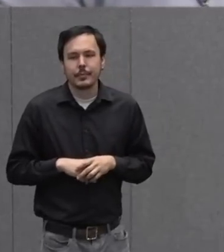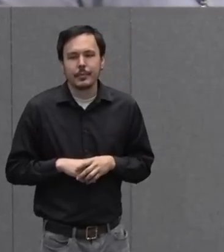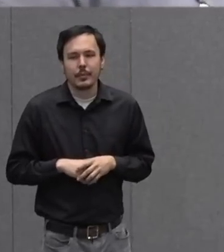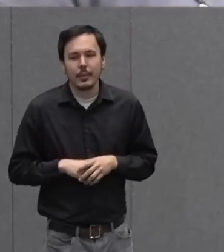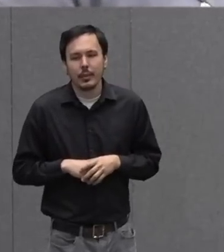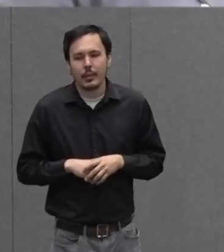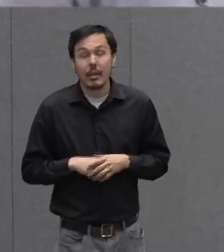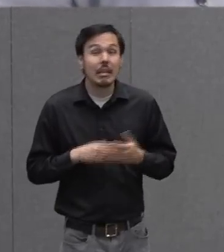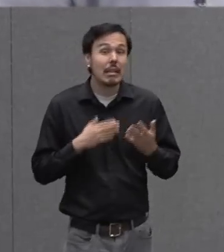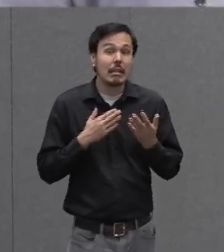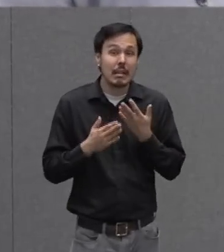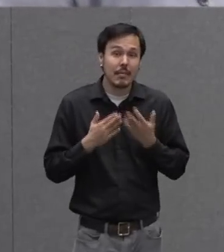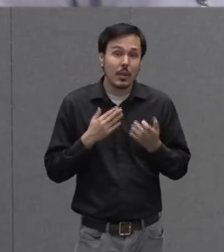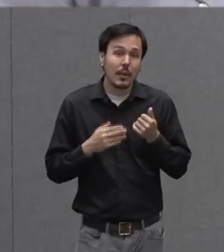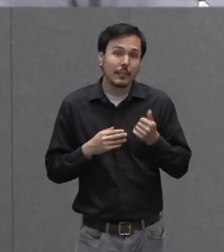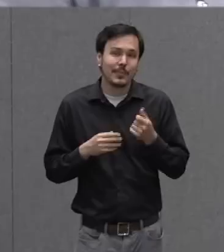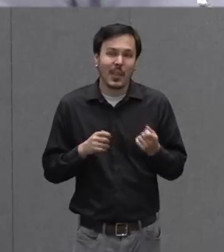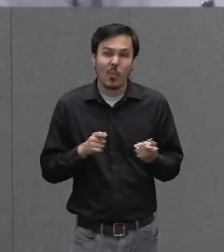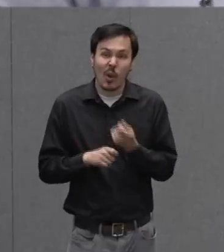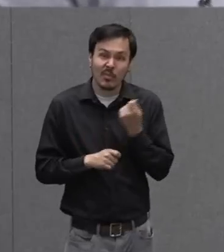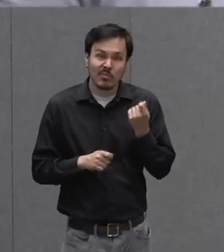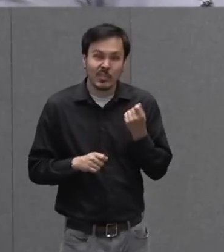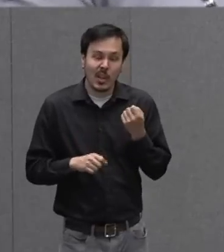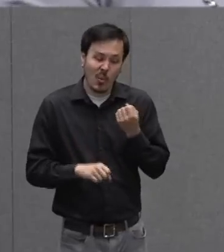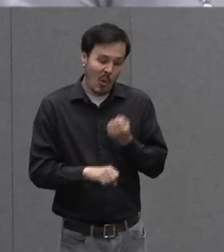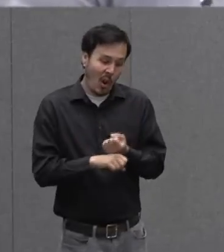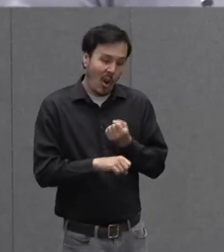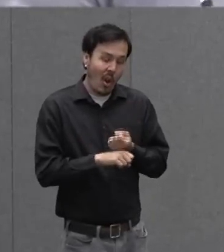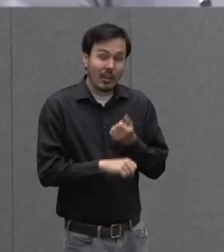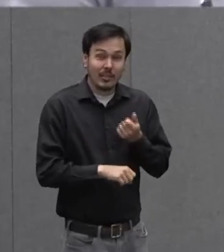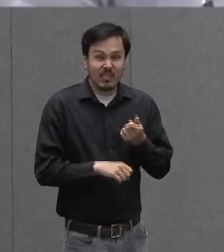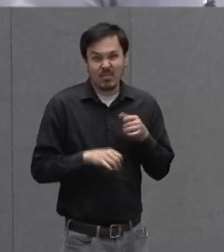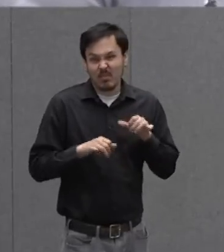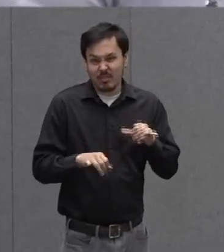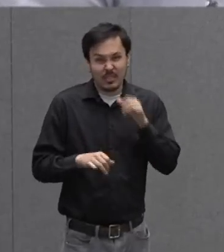Even though he had won, Rock was still unsatisfied.